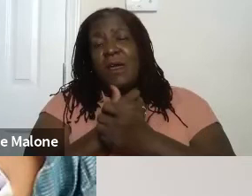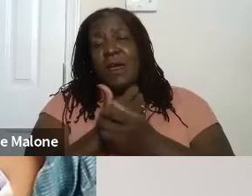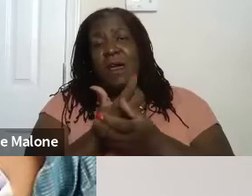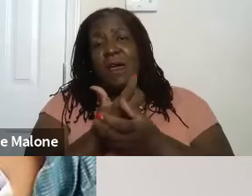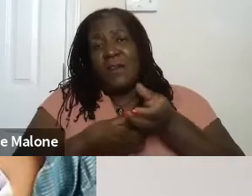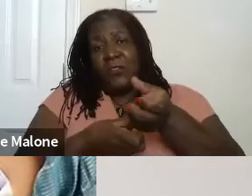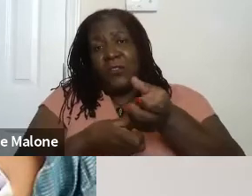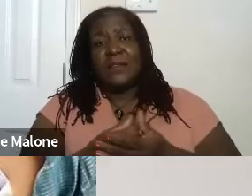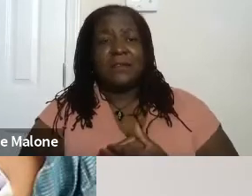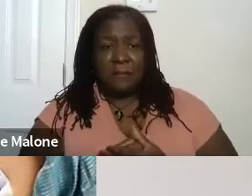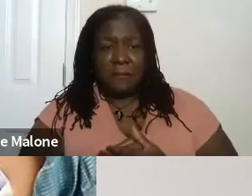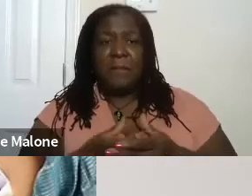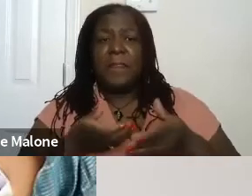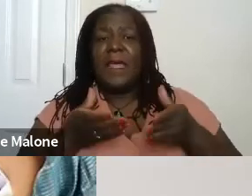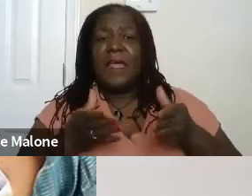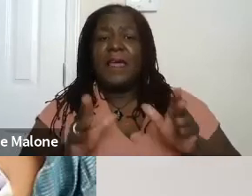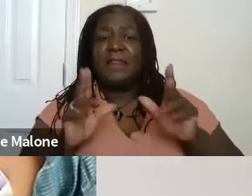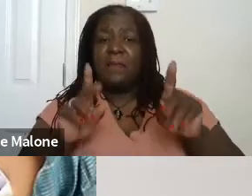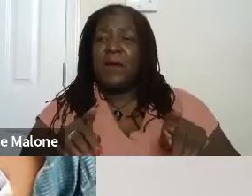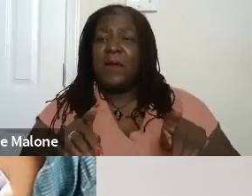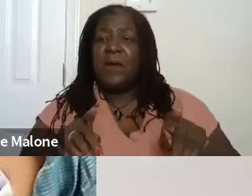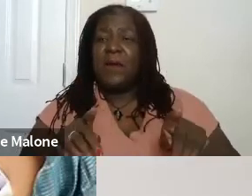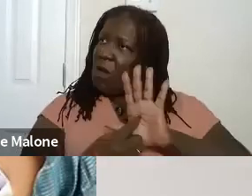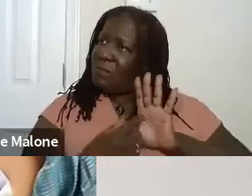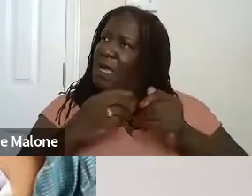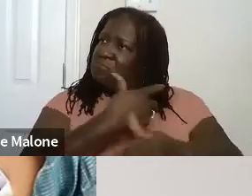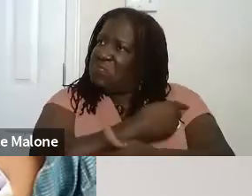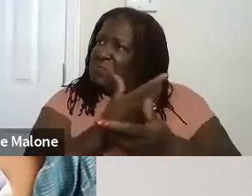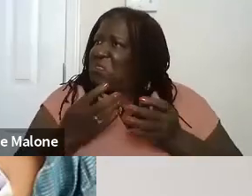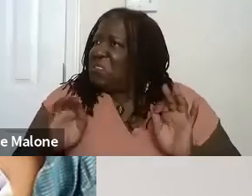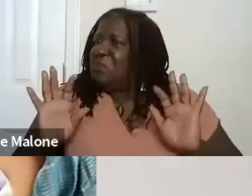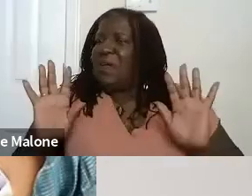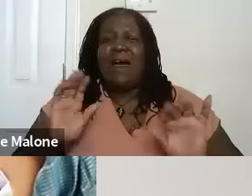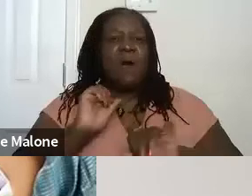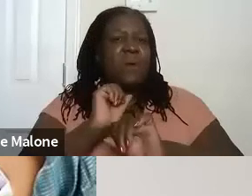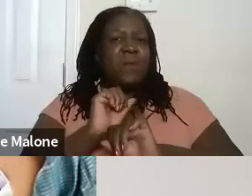first and show the other person how it works. Use other things to distract the person from